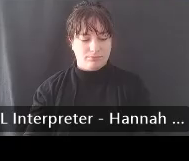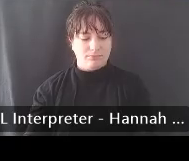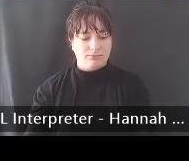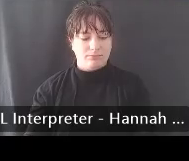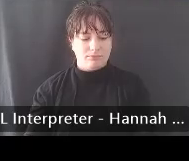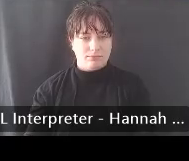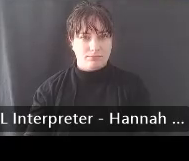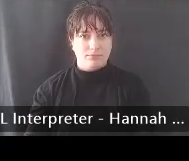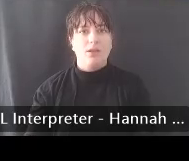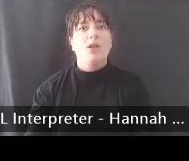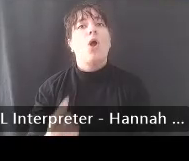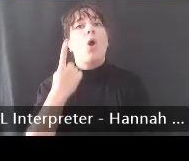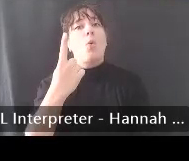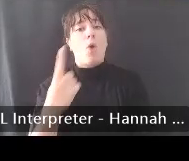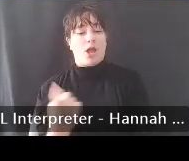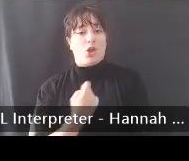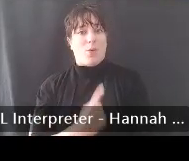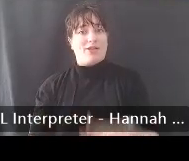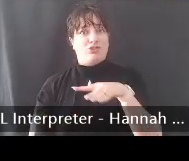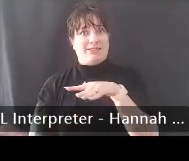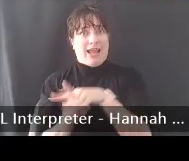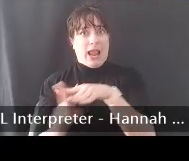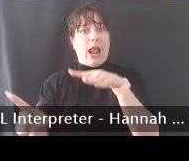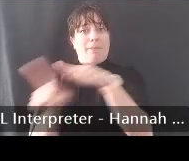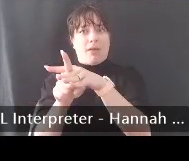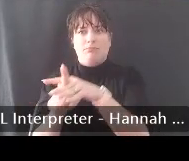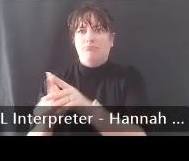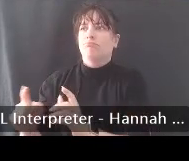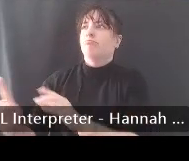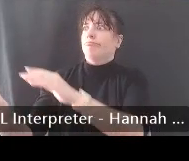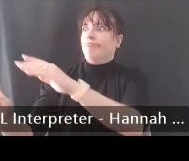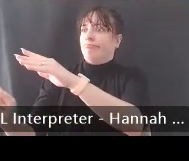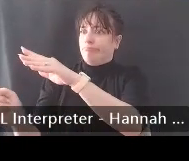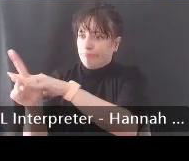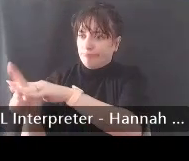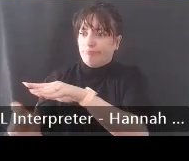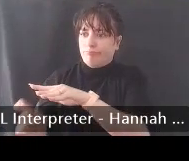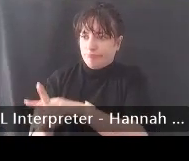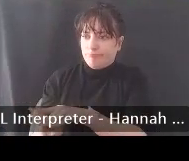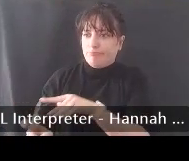And the observation's that there is a splash screen or pop-up